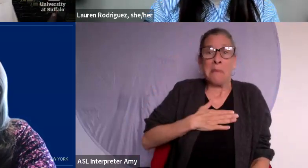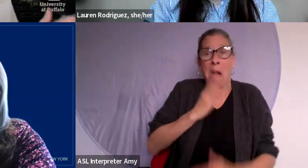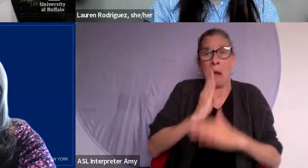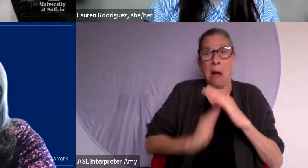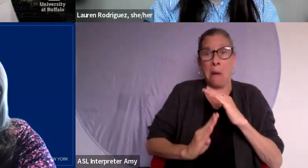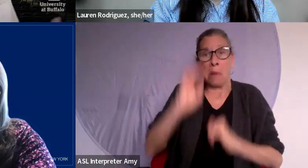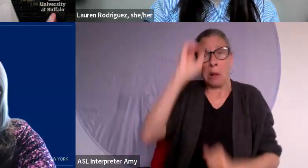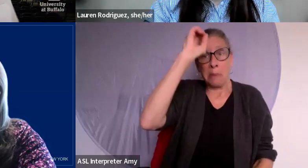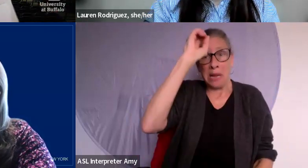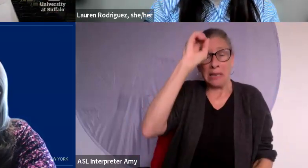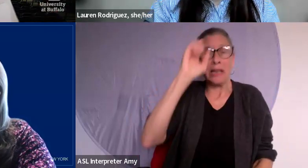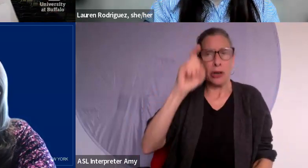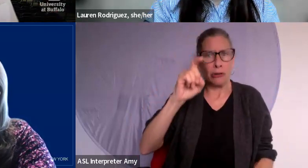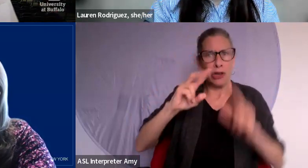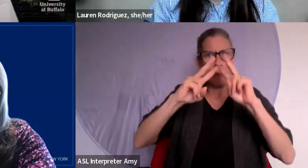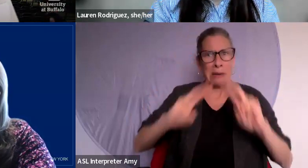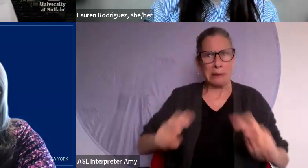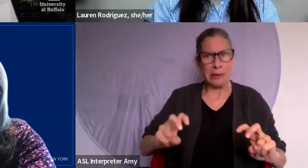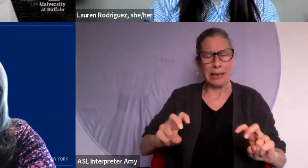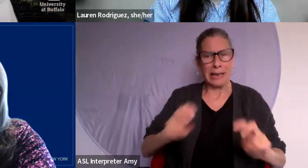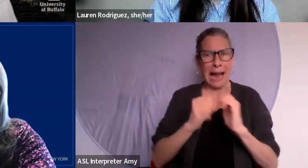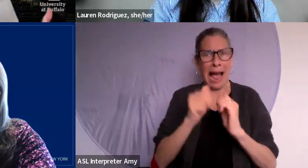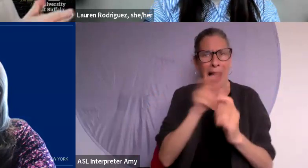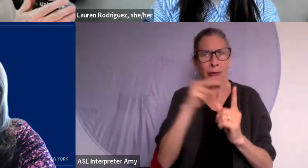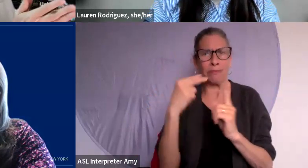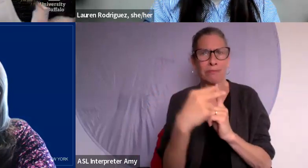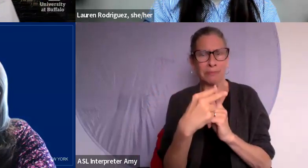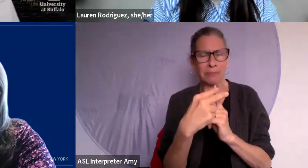you should really be looking at this through the lens of what is